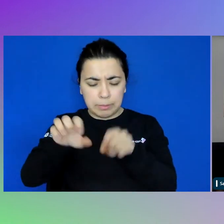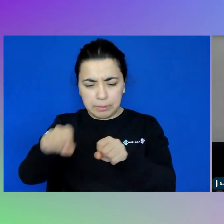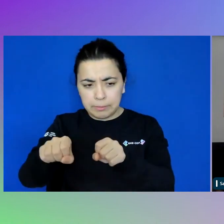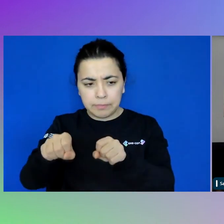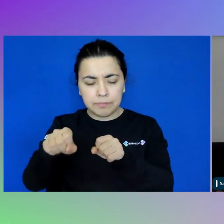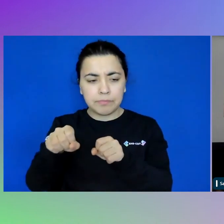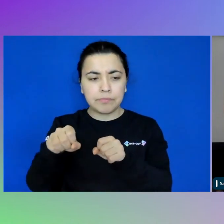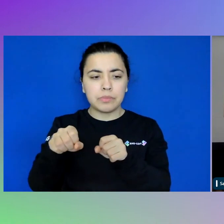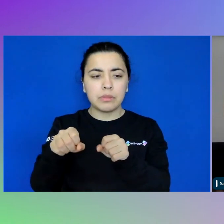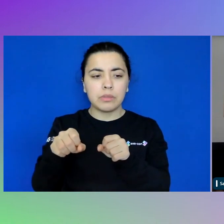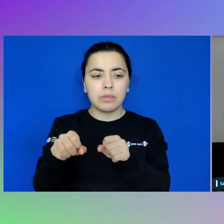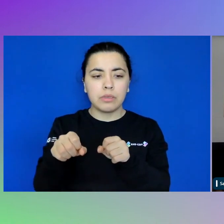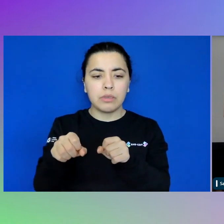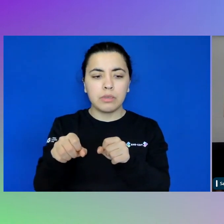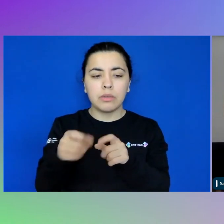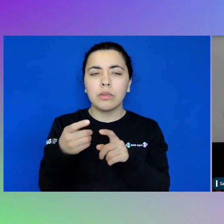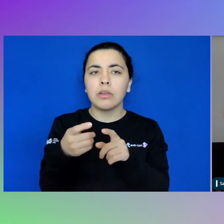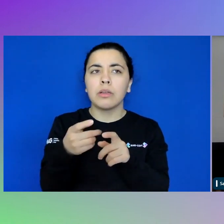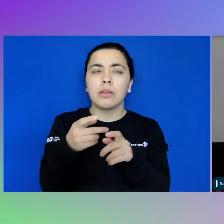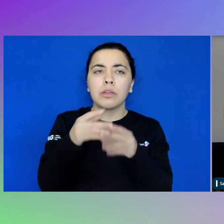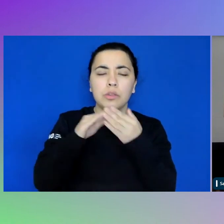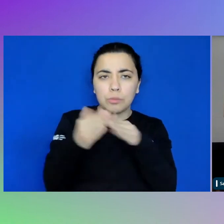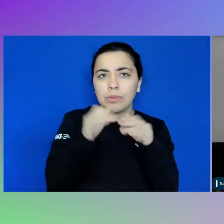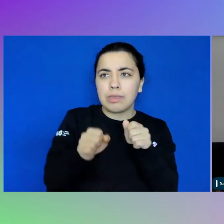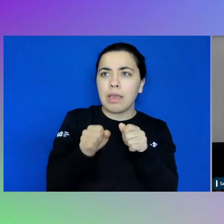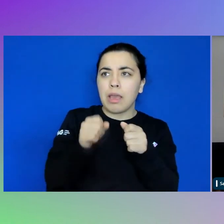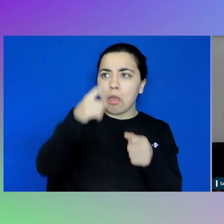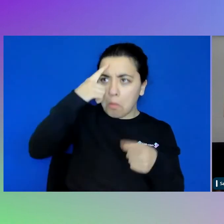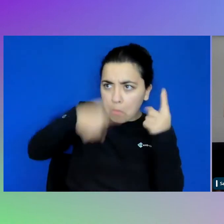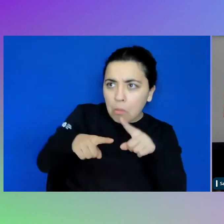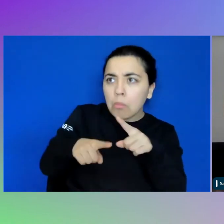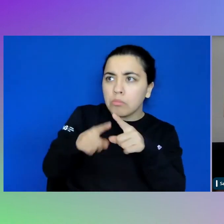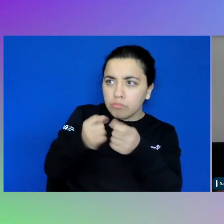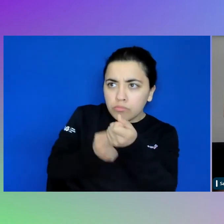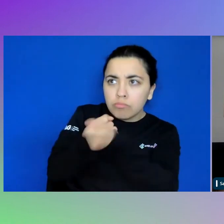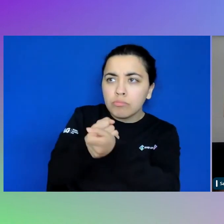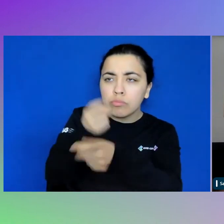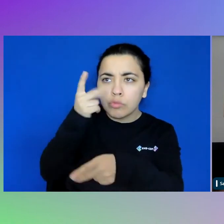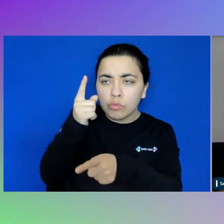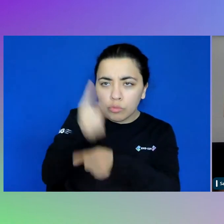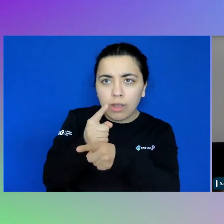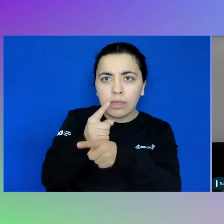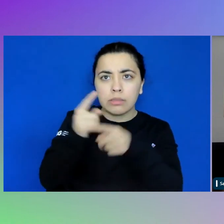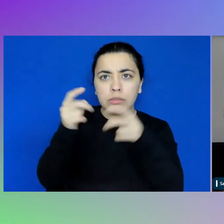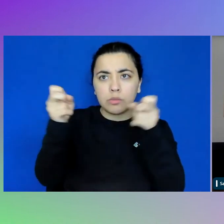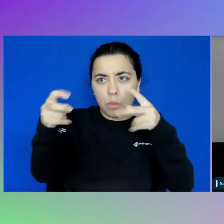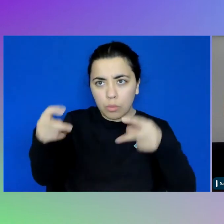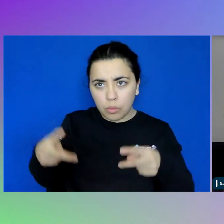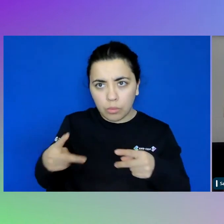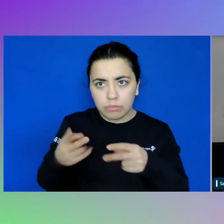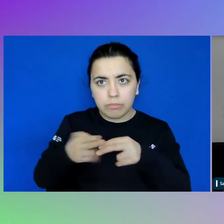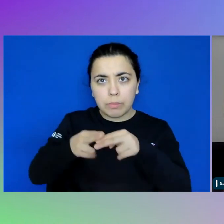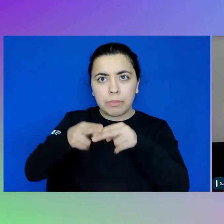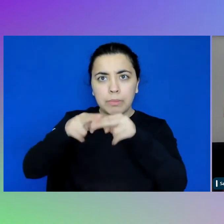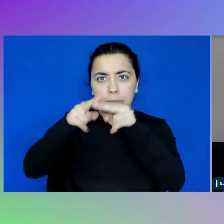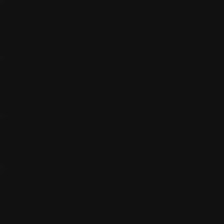the community to actually build the right code. Yeah, and the